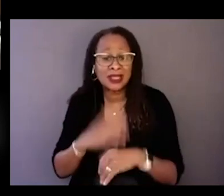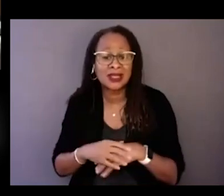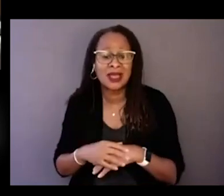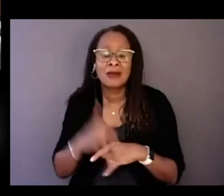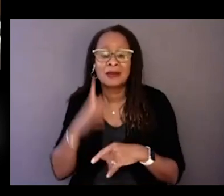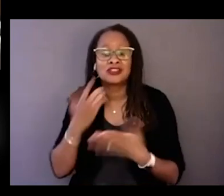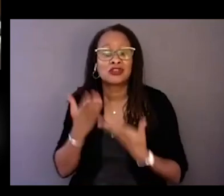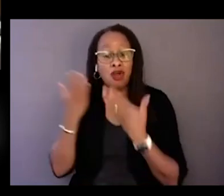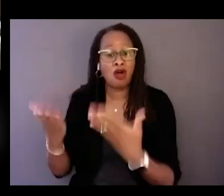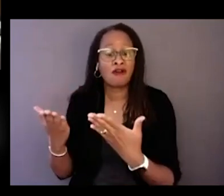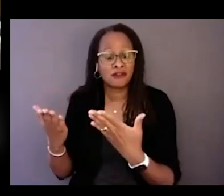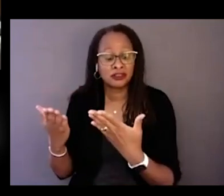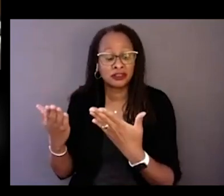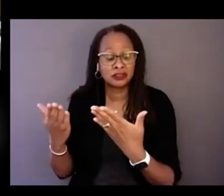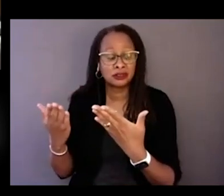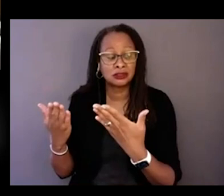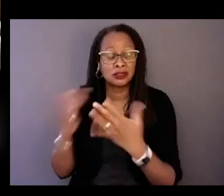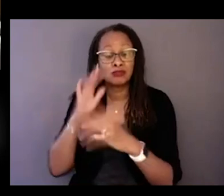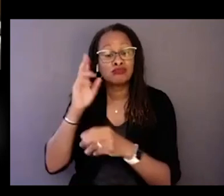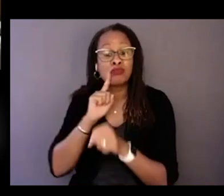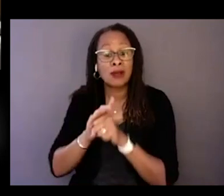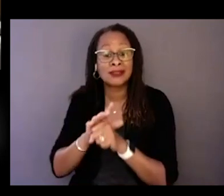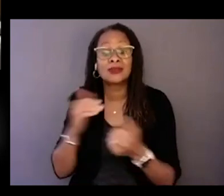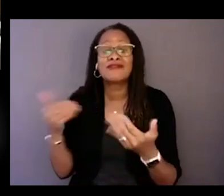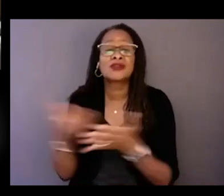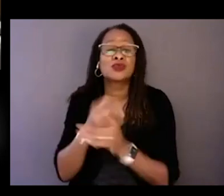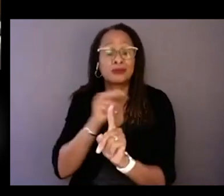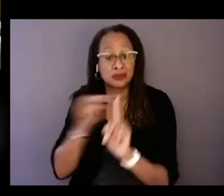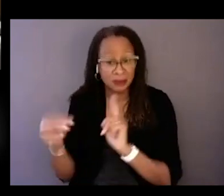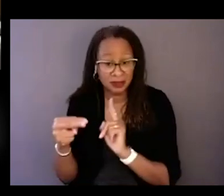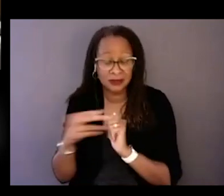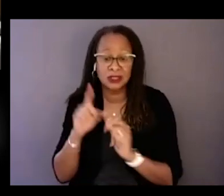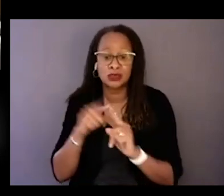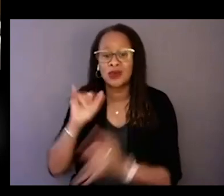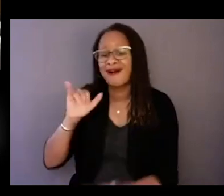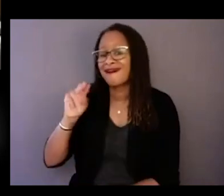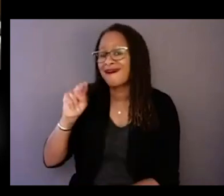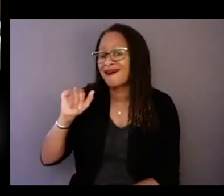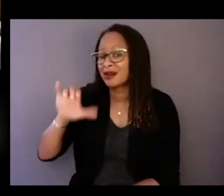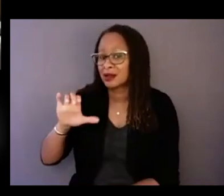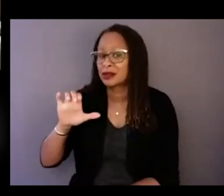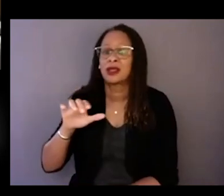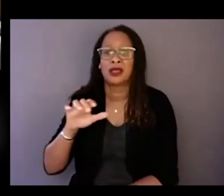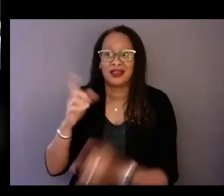that we could bring fresh perspective to these iconic infamous events